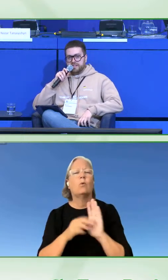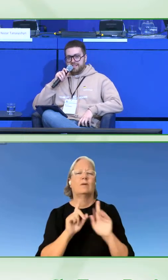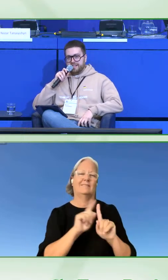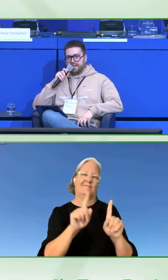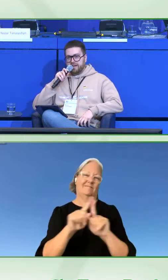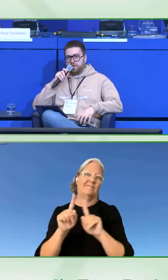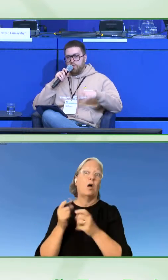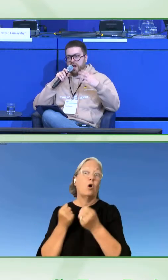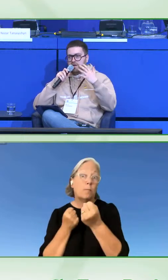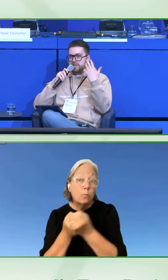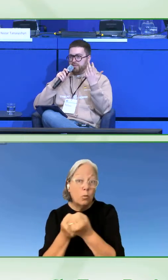have been displaced.